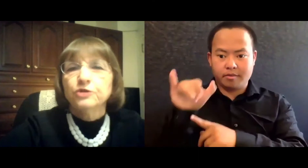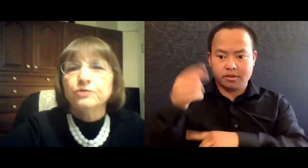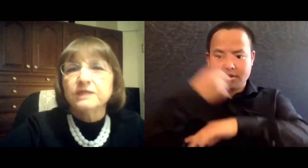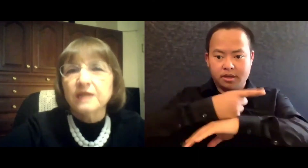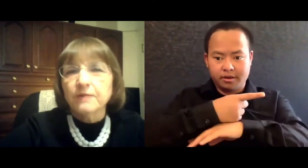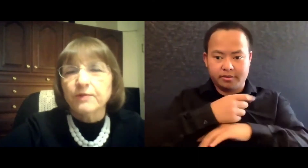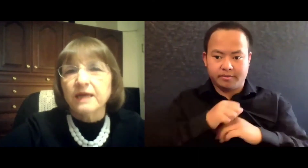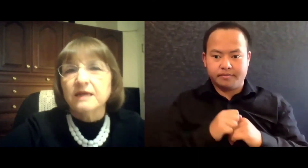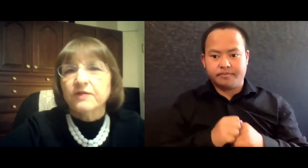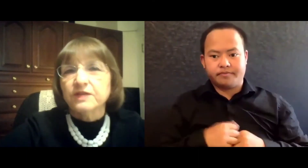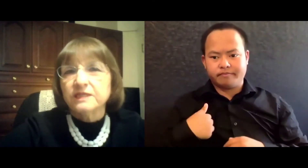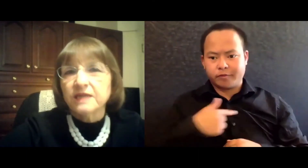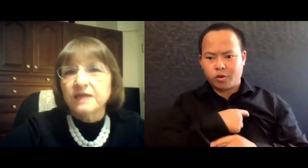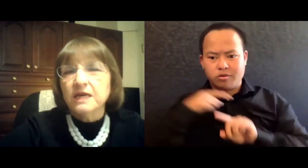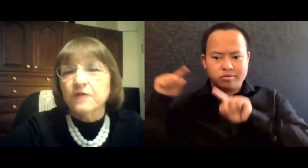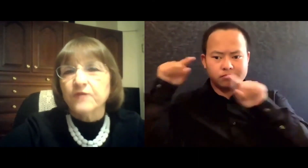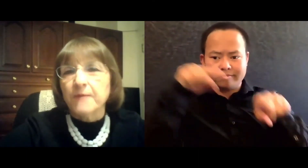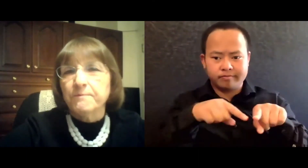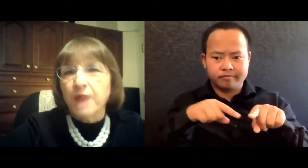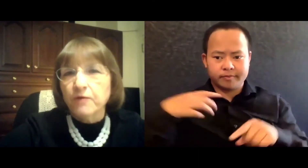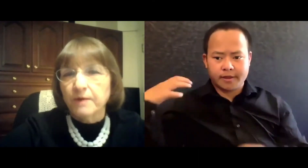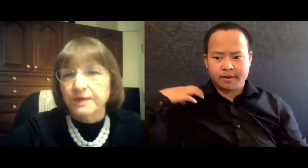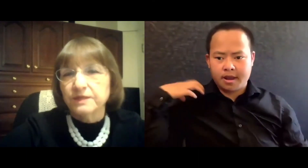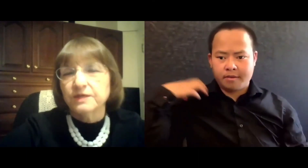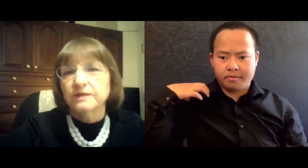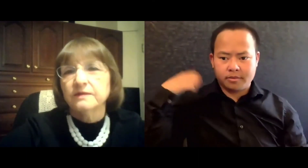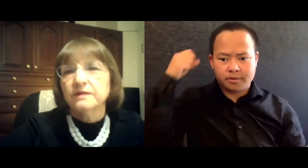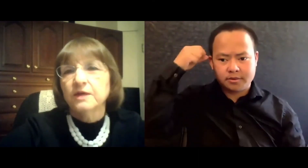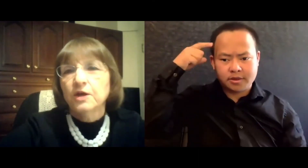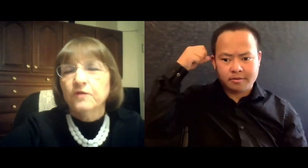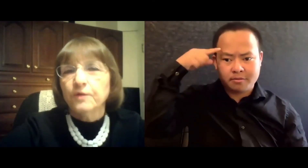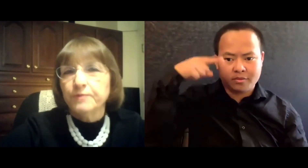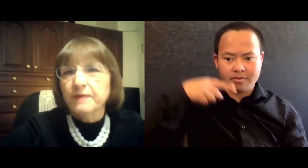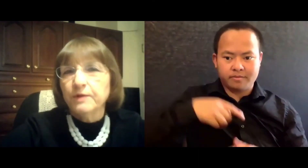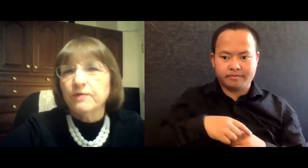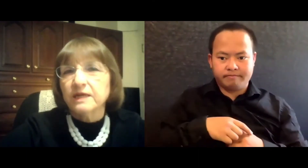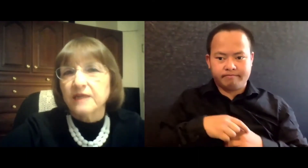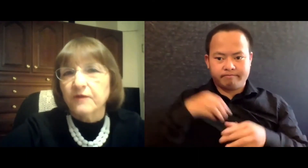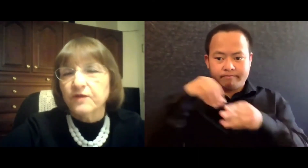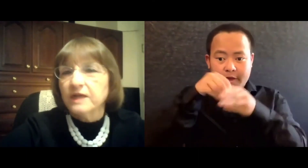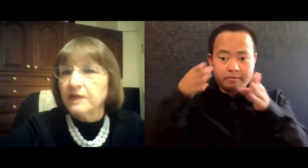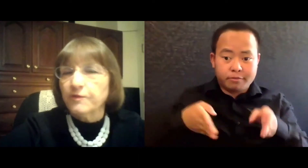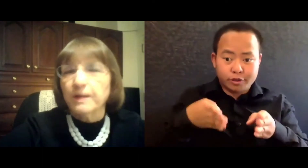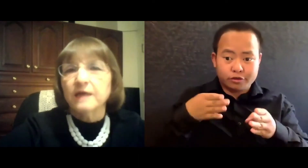to celebrate the state of empowerment for people who are deaf, deafblind,